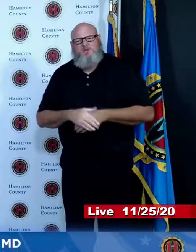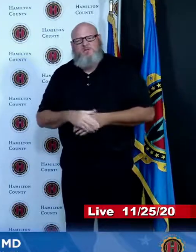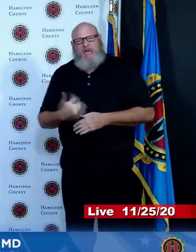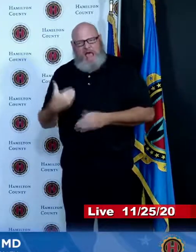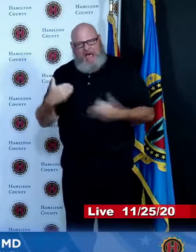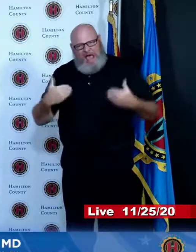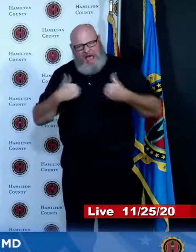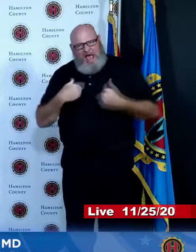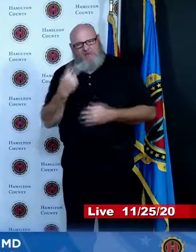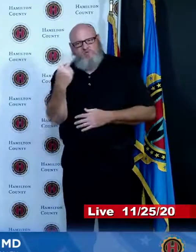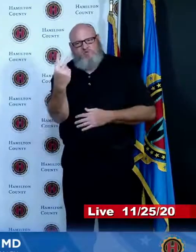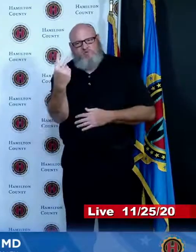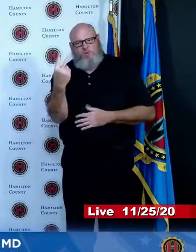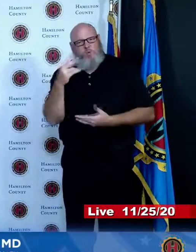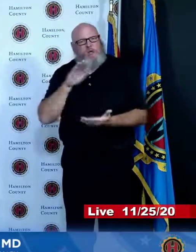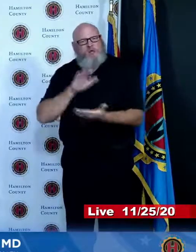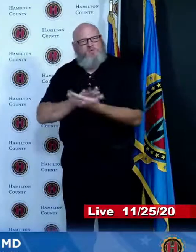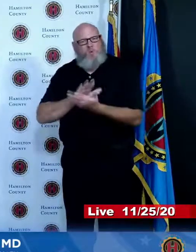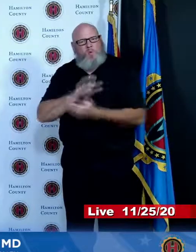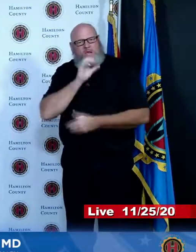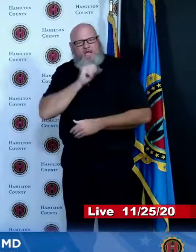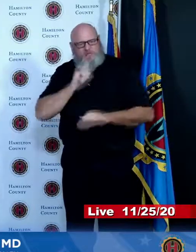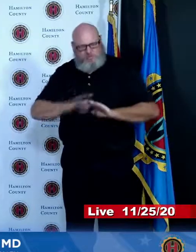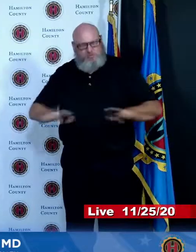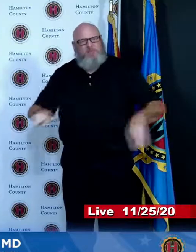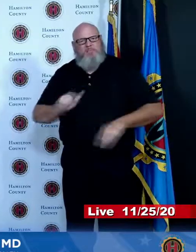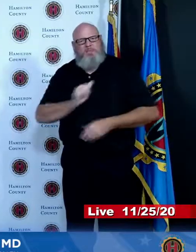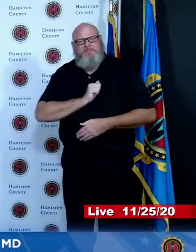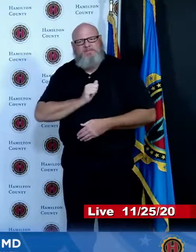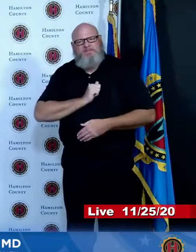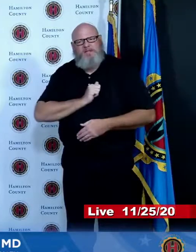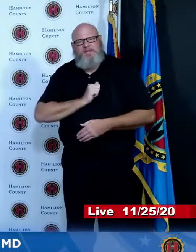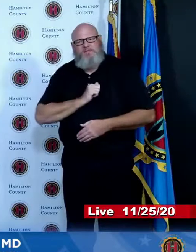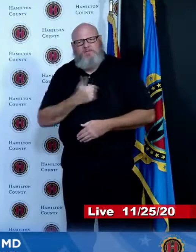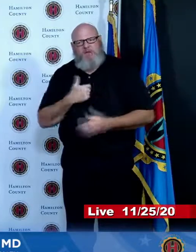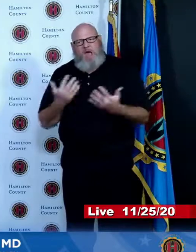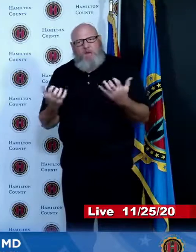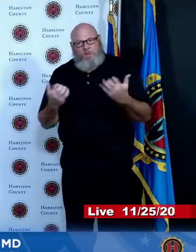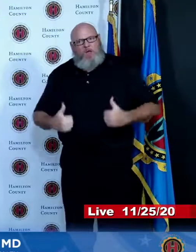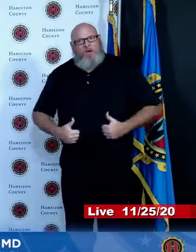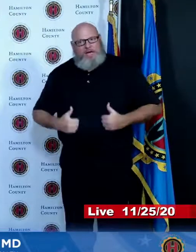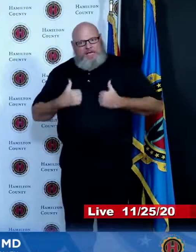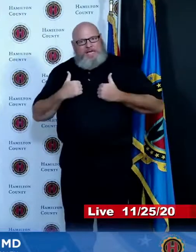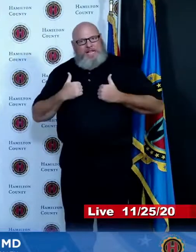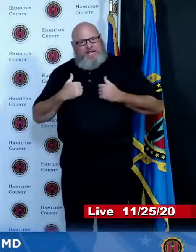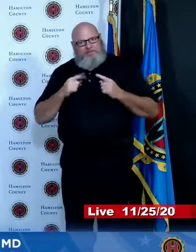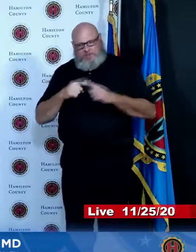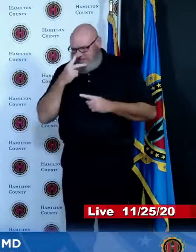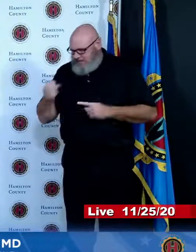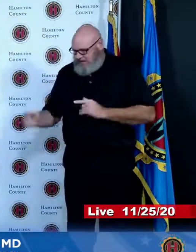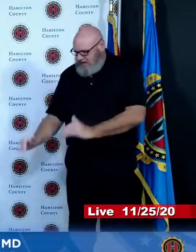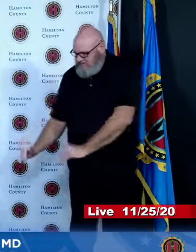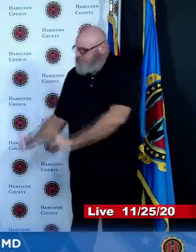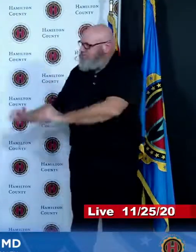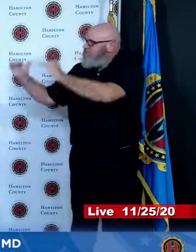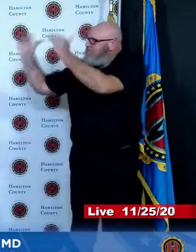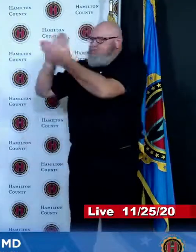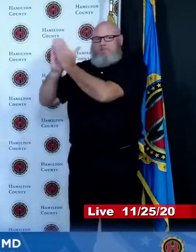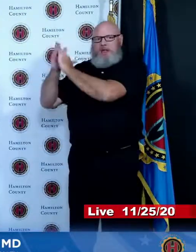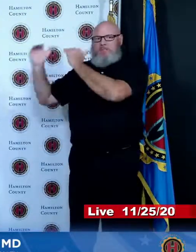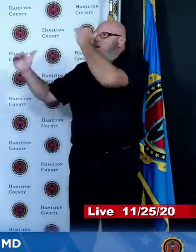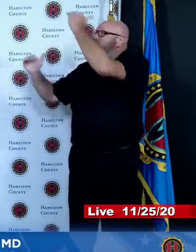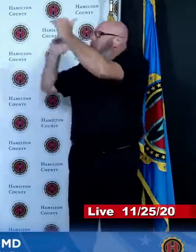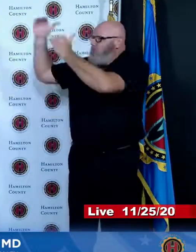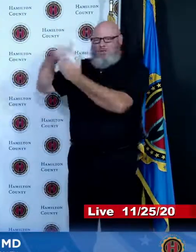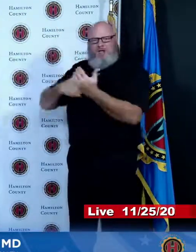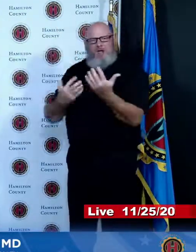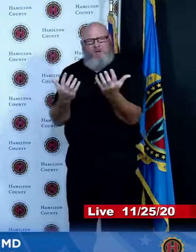to be there to to usher them in into adulthood to the best of my ability and so while I